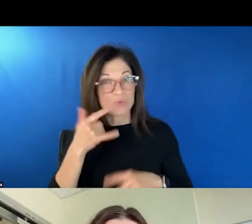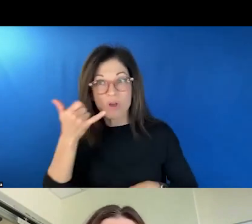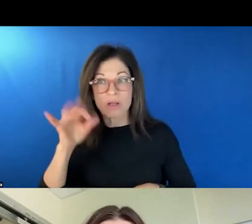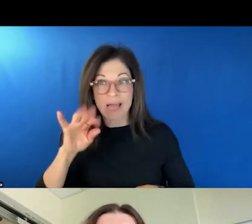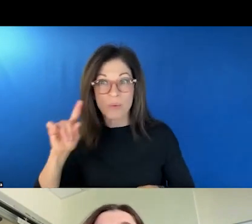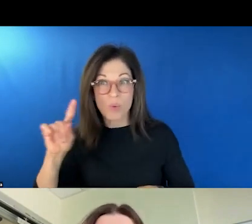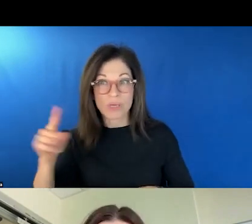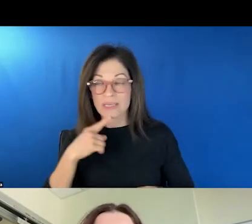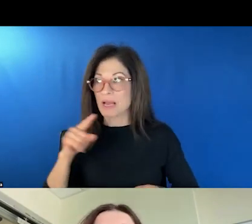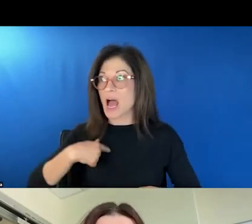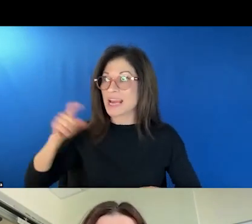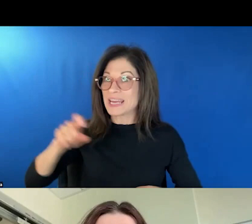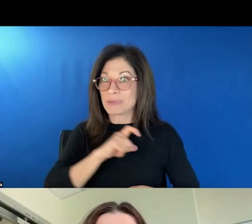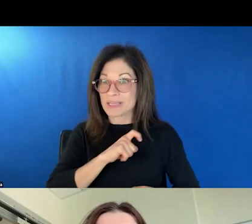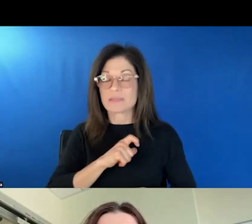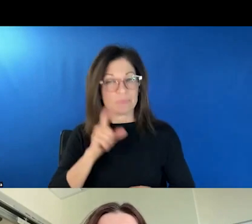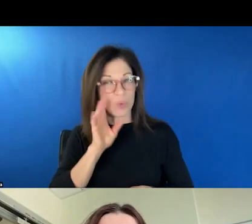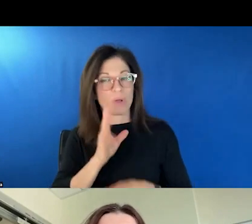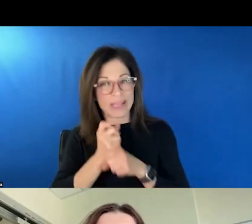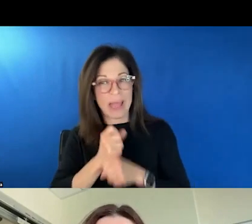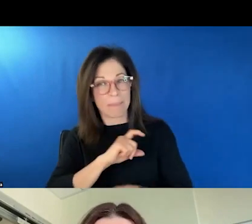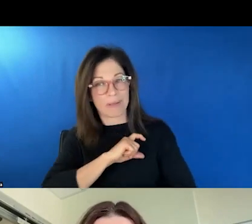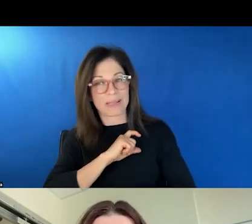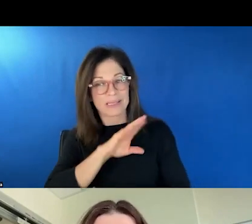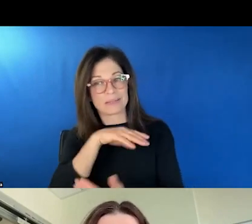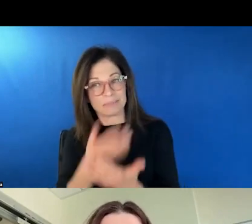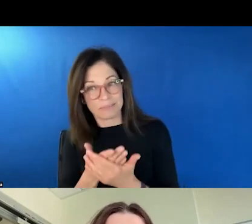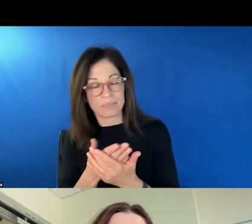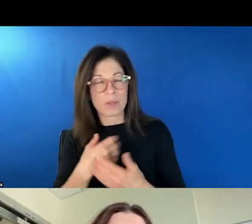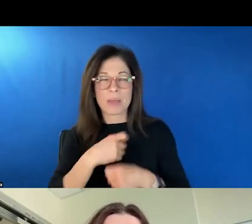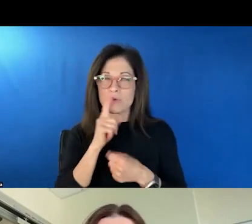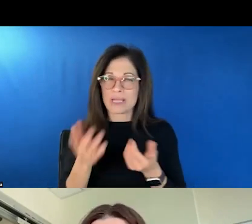NEED THE POLICE, YOU ARE GOING TO GET THE POLICE. WE MADE IT SUPER EASY TO ACCESS AND NO